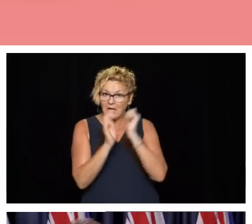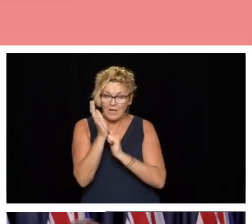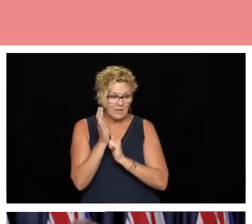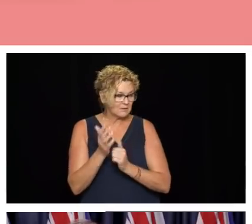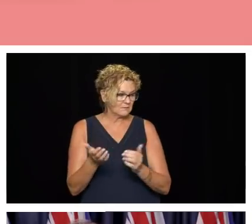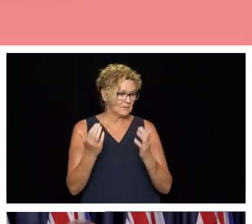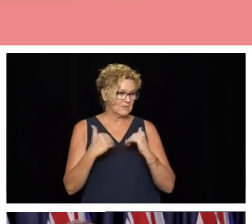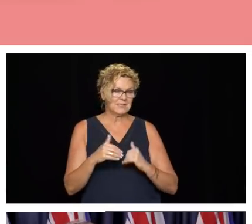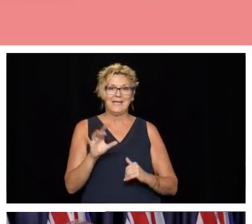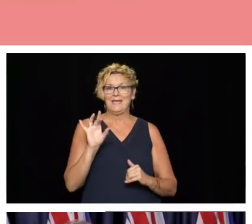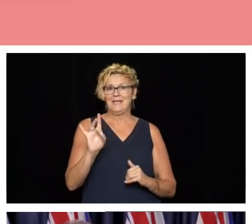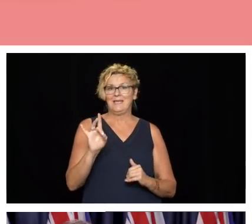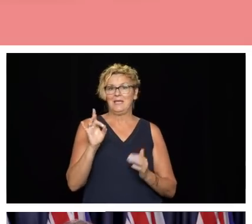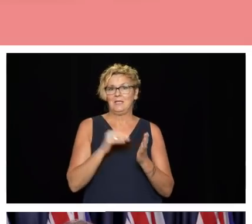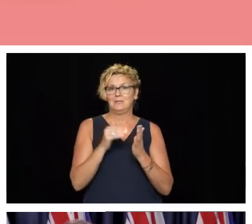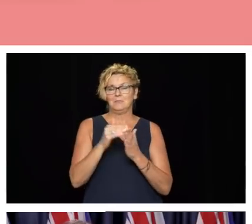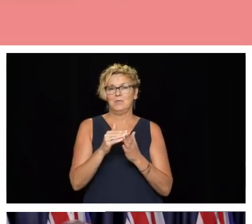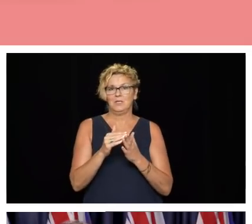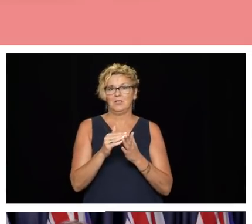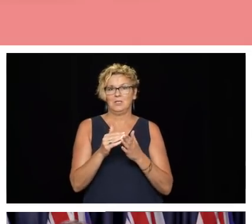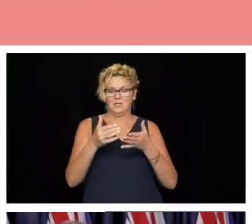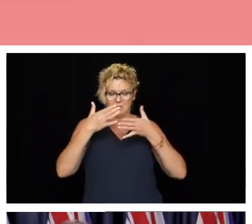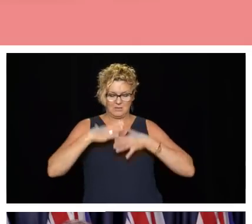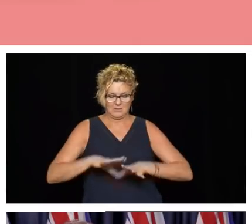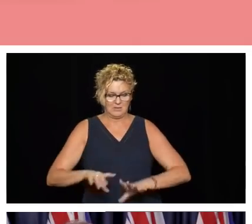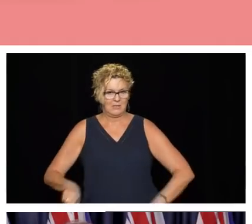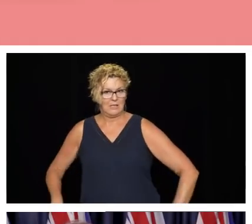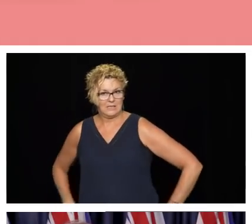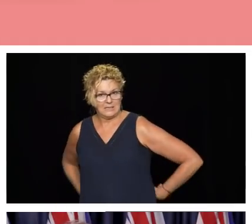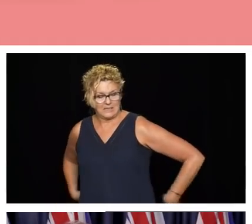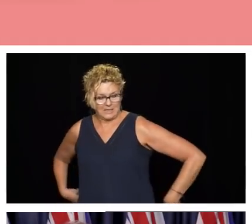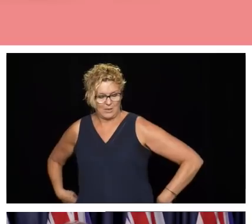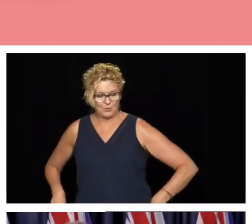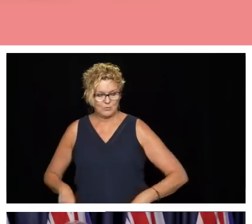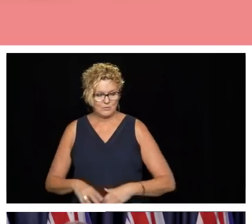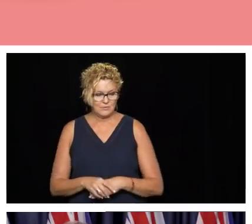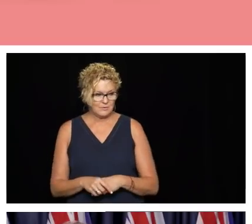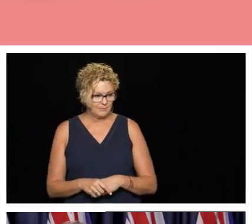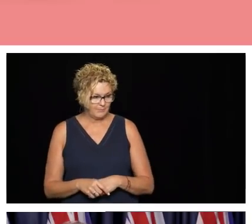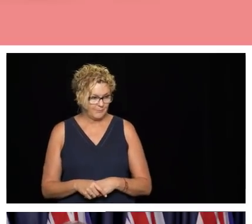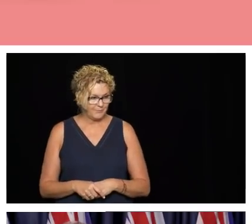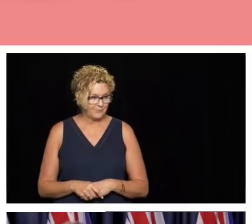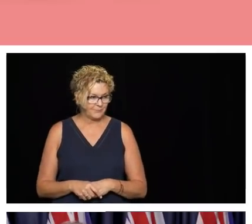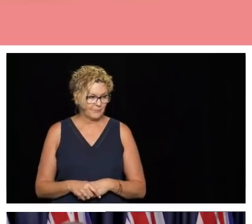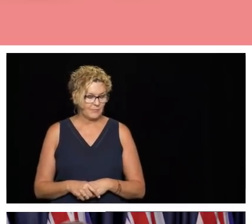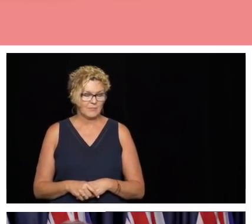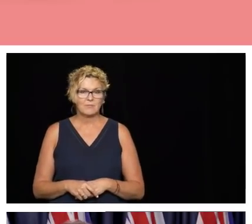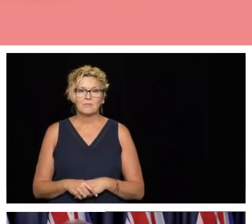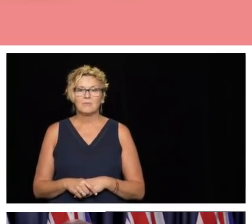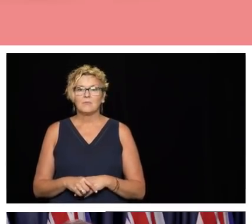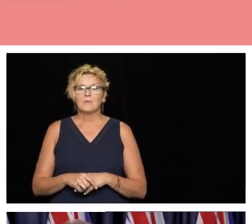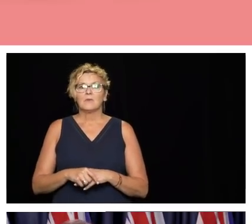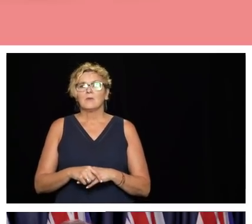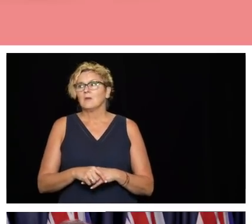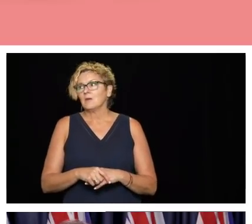of gloves since August 31, as you know, last week 25 million pairs of gloves came to British Columbia and almost 8 million gallons.